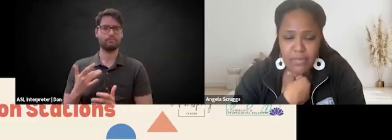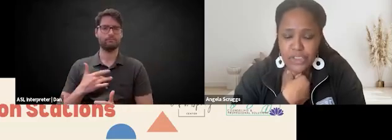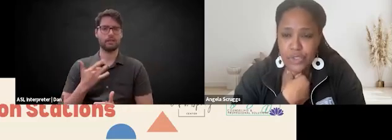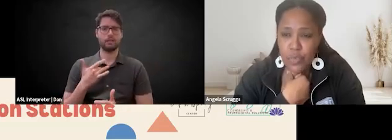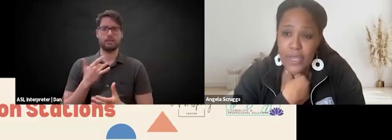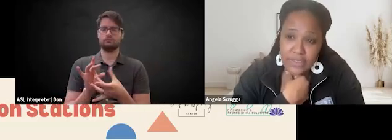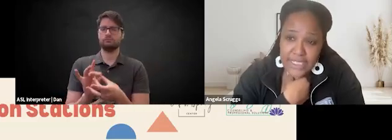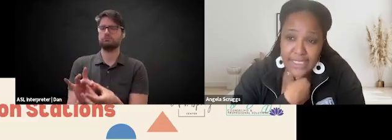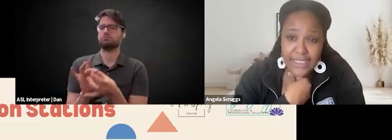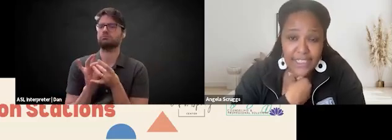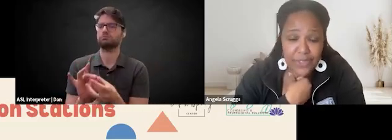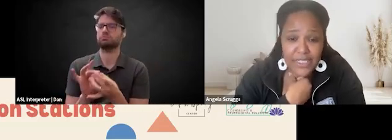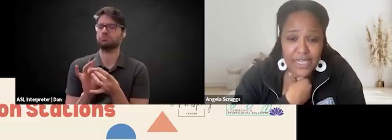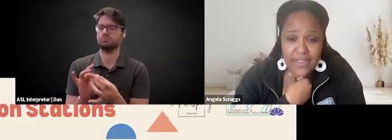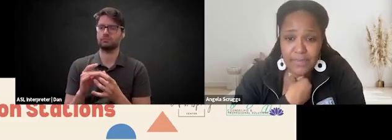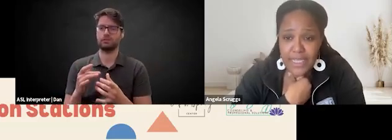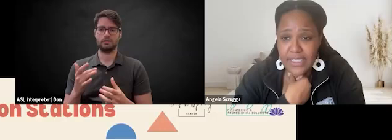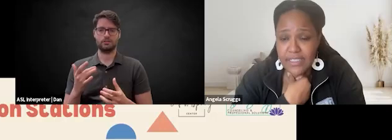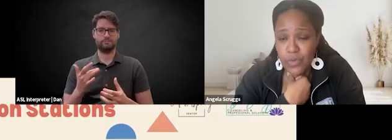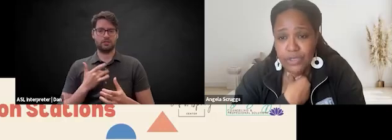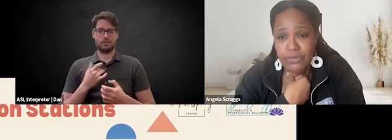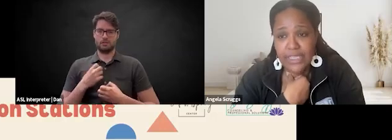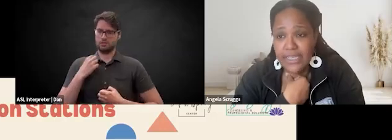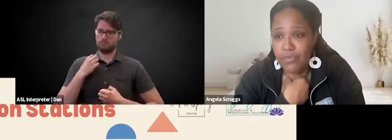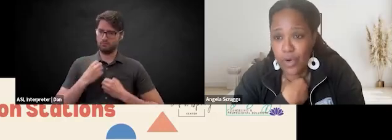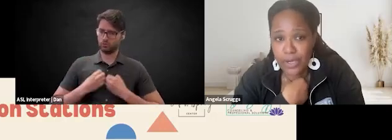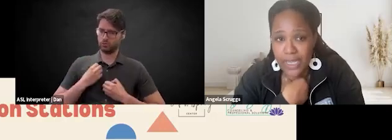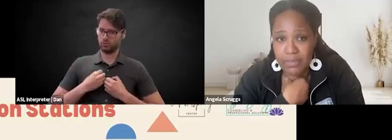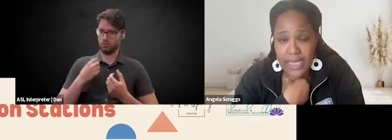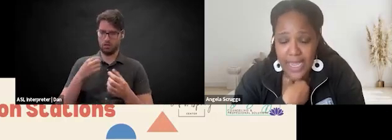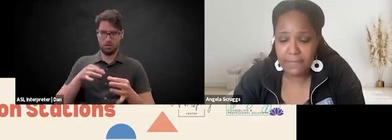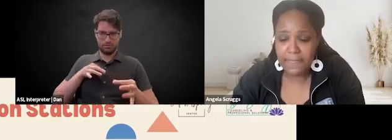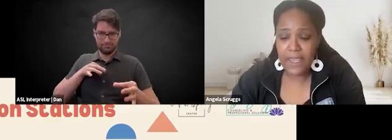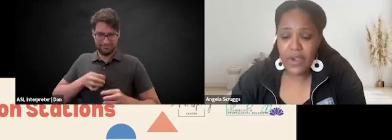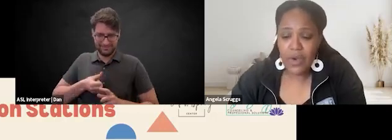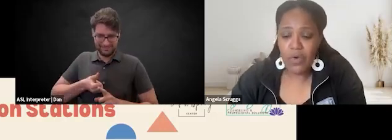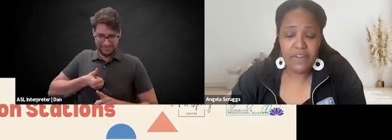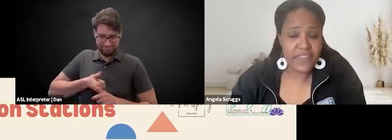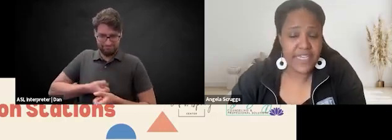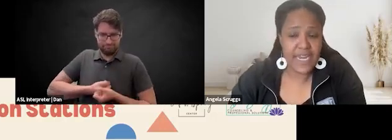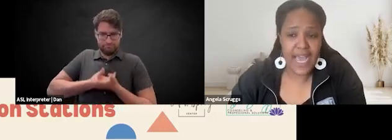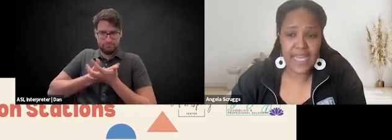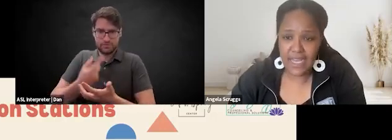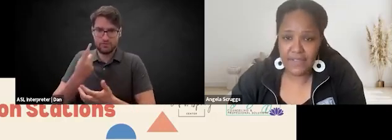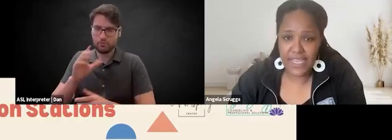and emotional wellness and literacy in the places where you live, work, and play. One of the things that I love